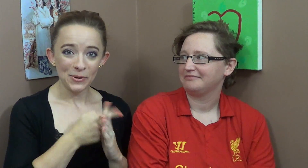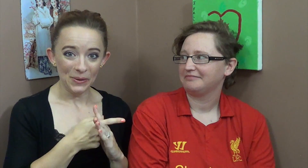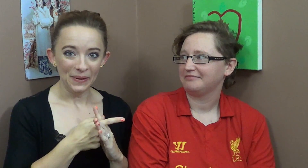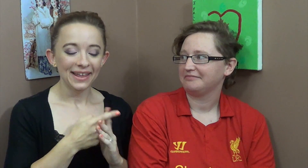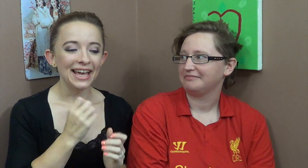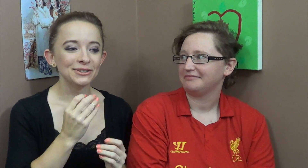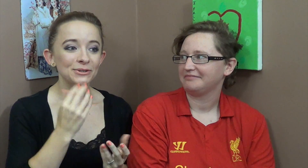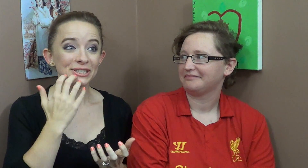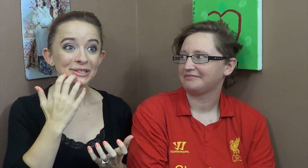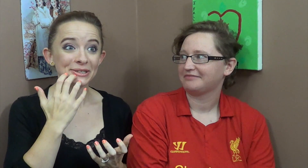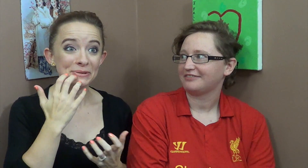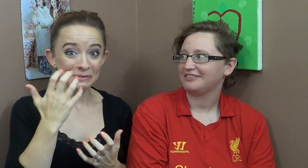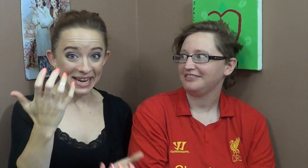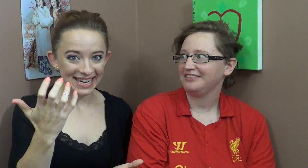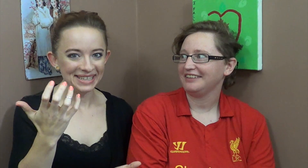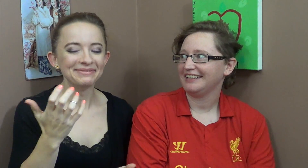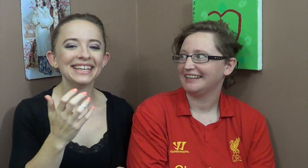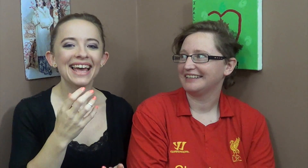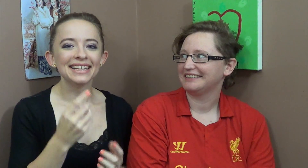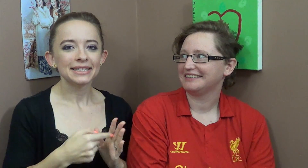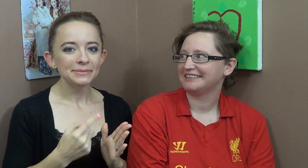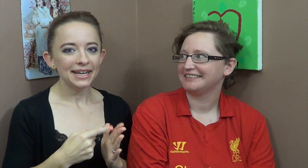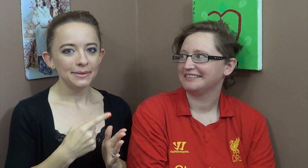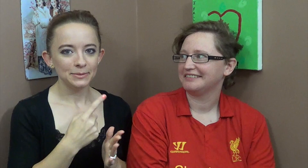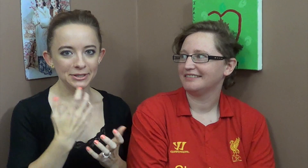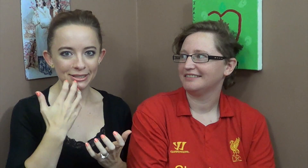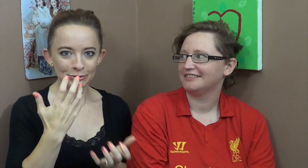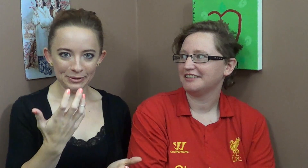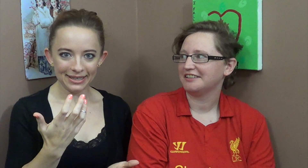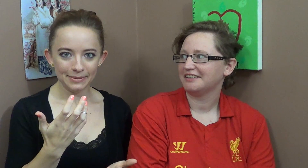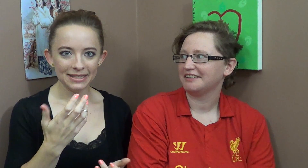They got a goal and so she screamed. Sometimes when she